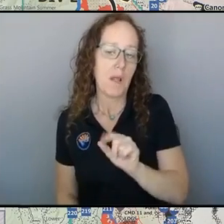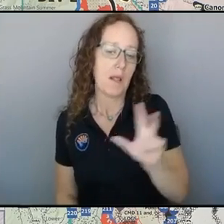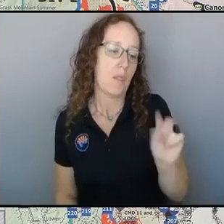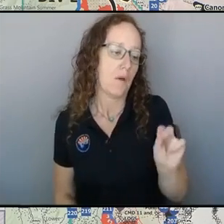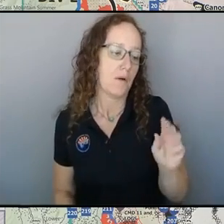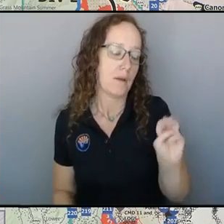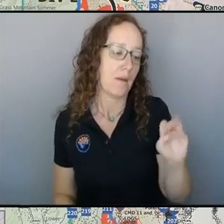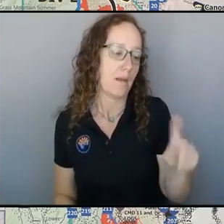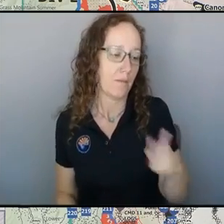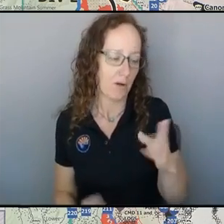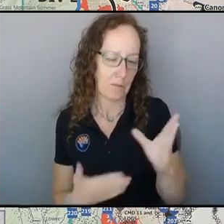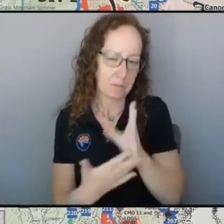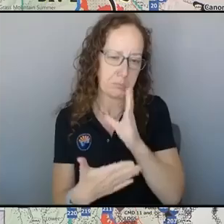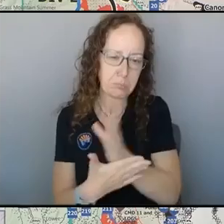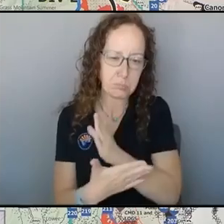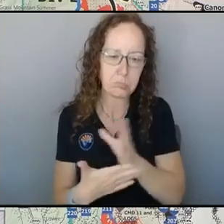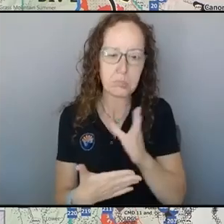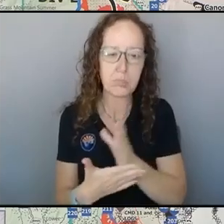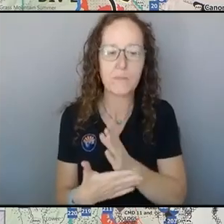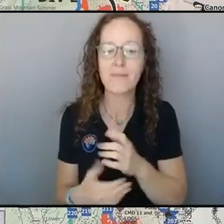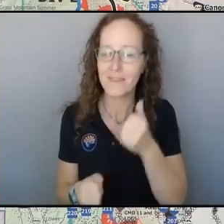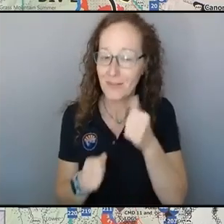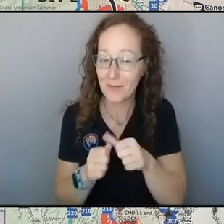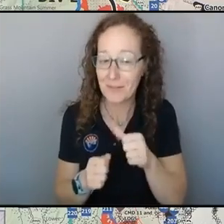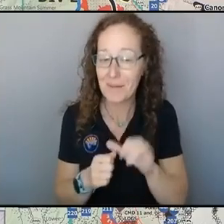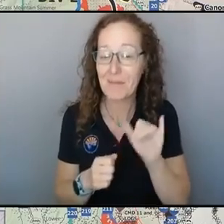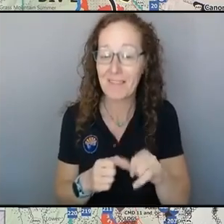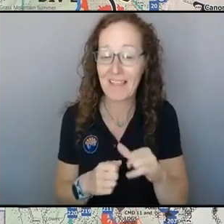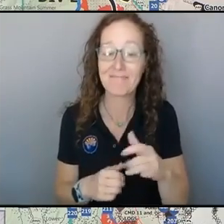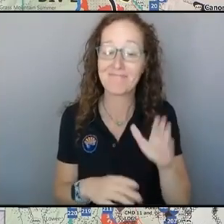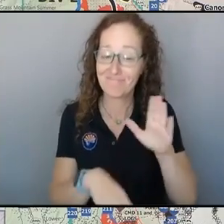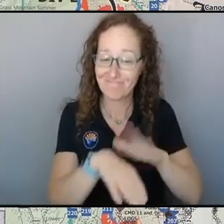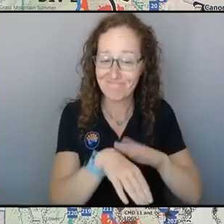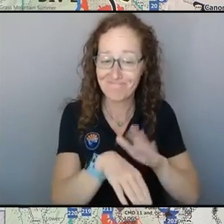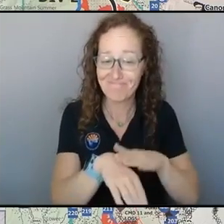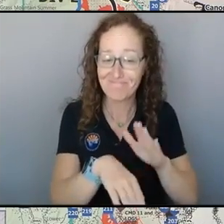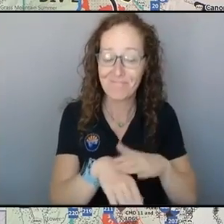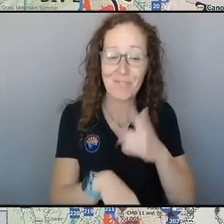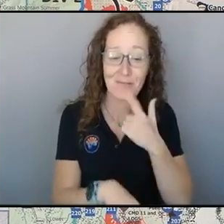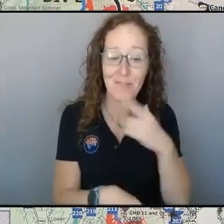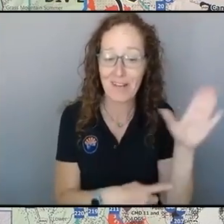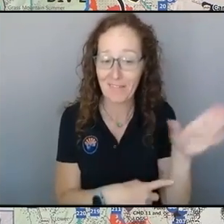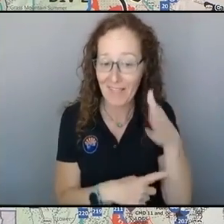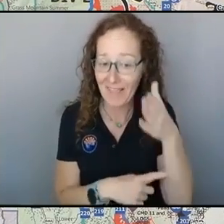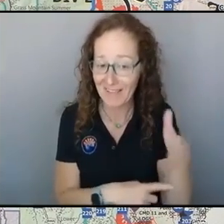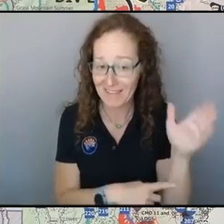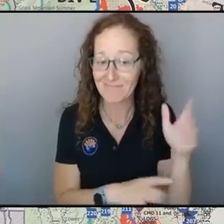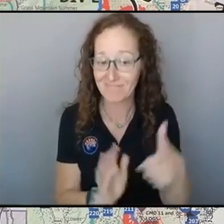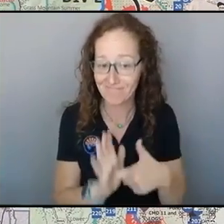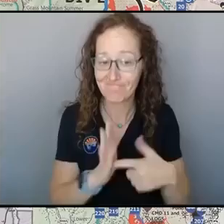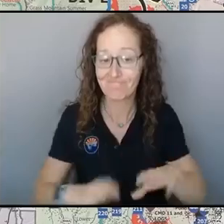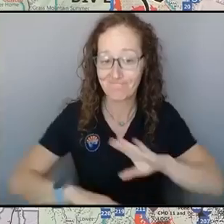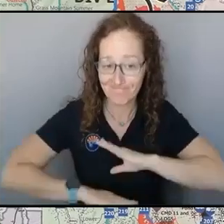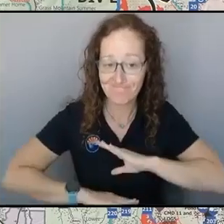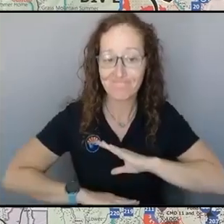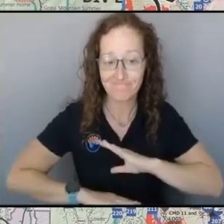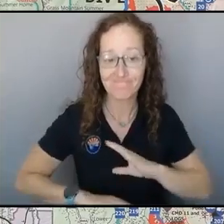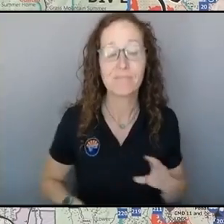right? That's hitting those red flag warning criteria so our relative humidity value: Remember for red flag warning